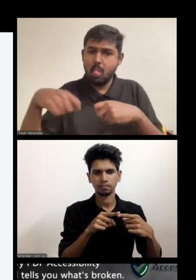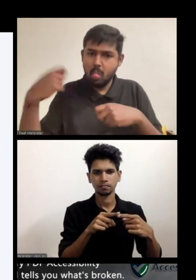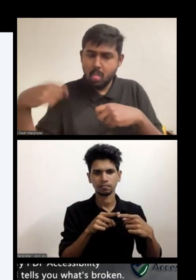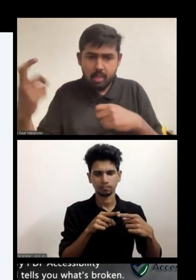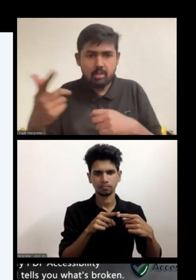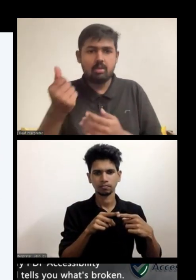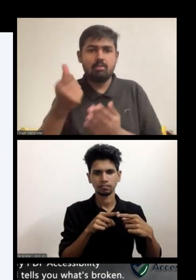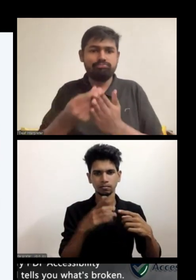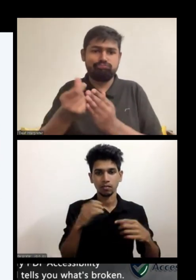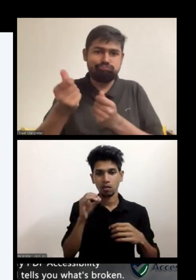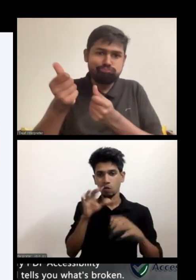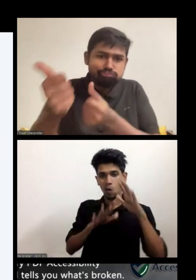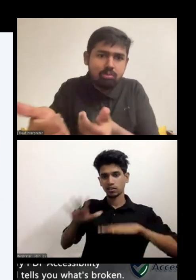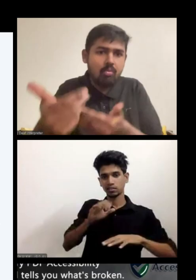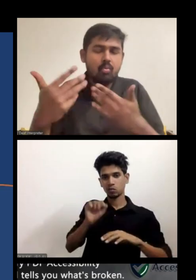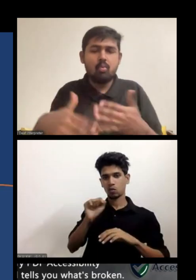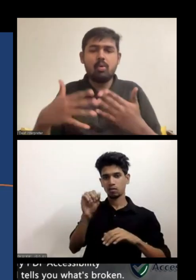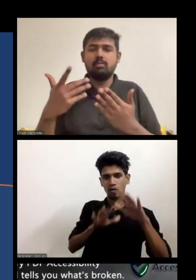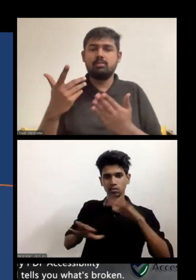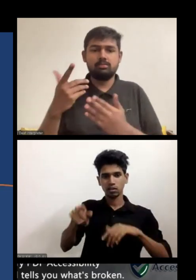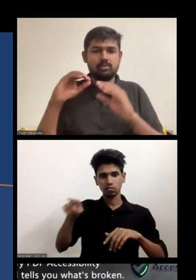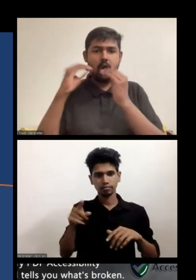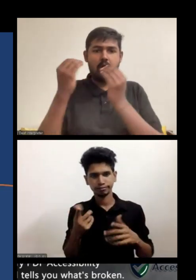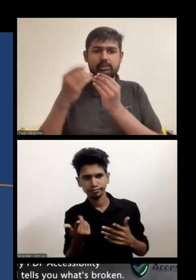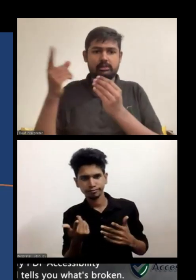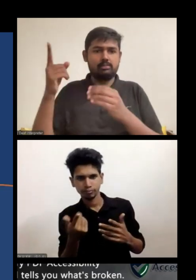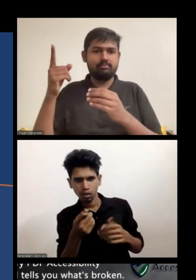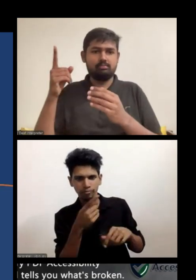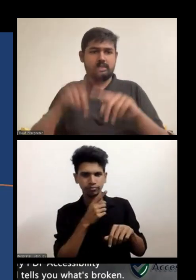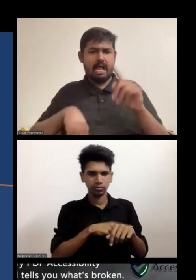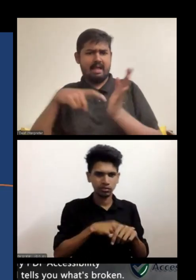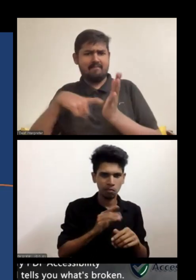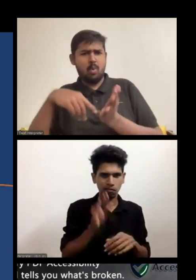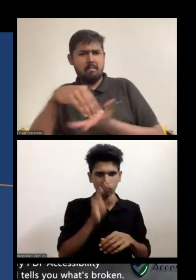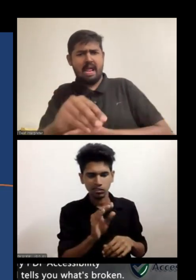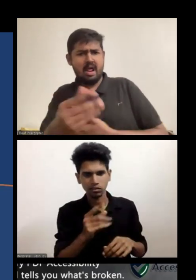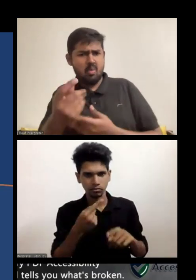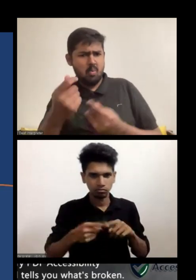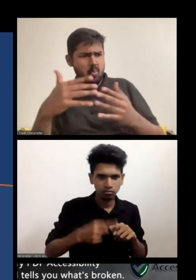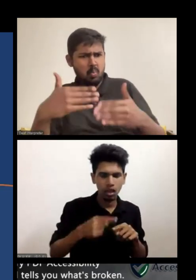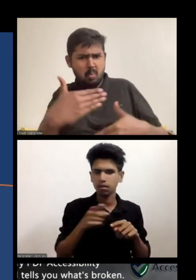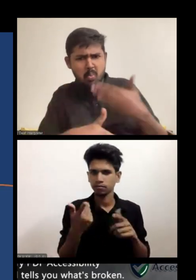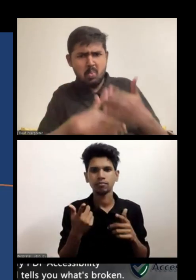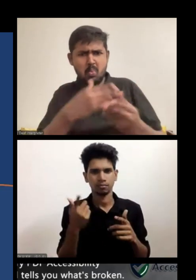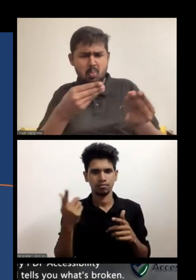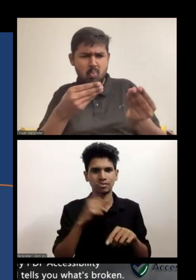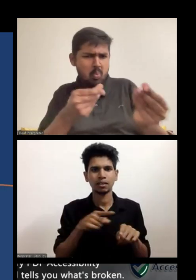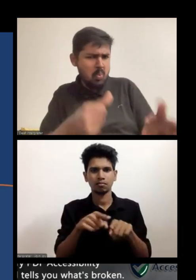And it is an ongoing process. So while searching, I found a tool that is AI empowered.